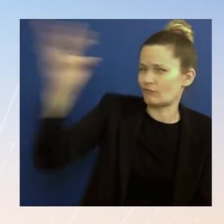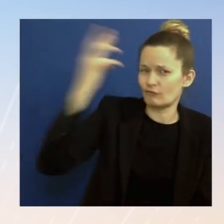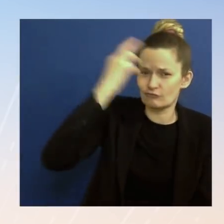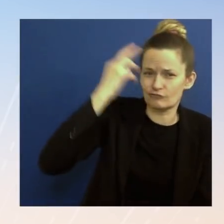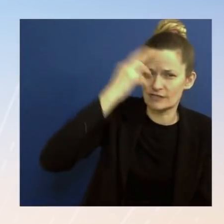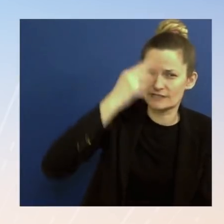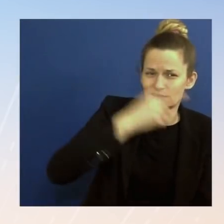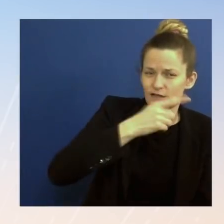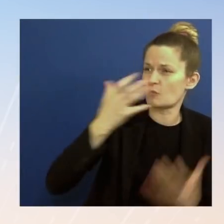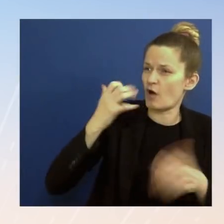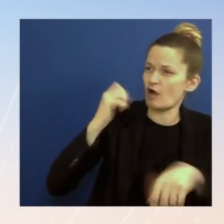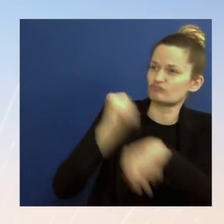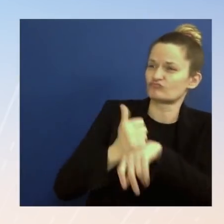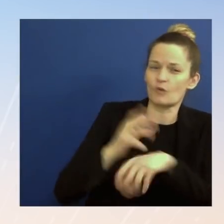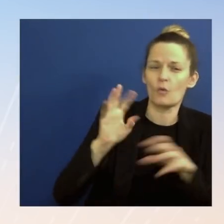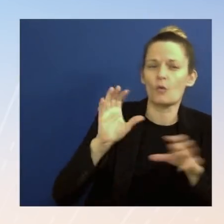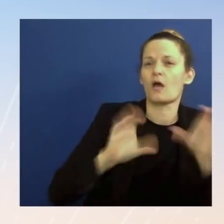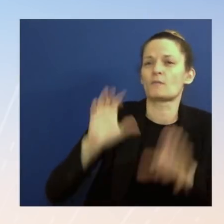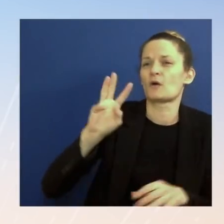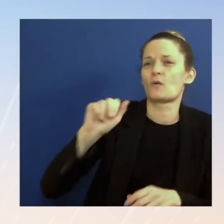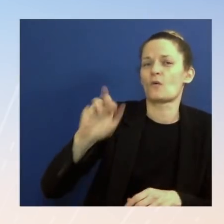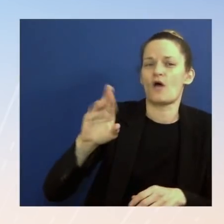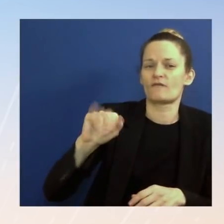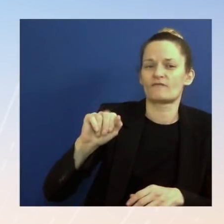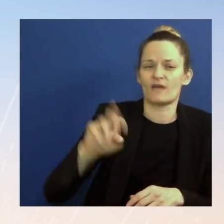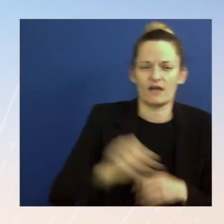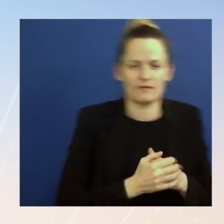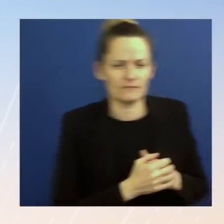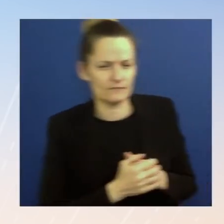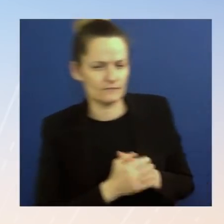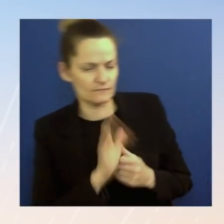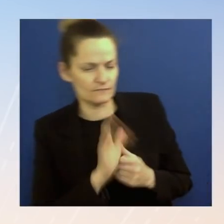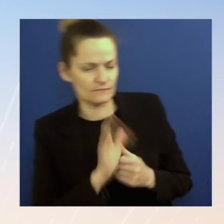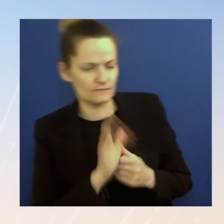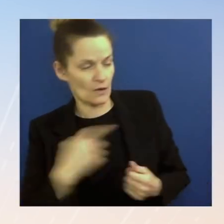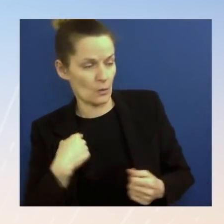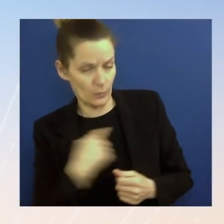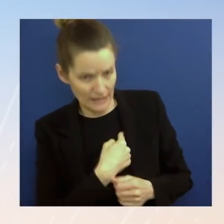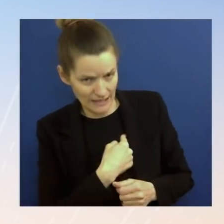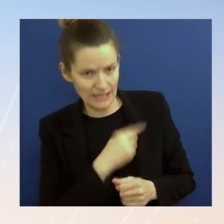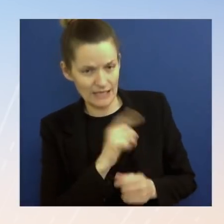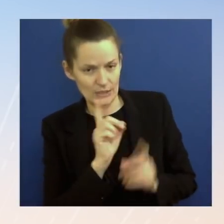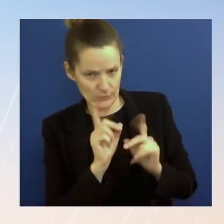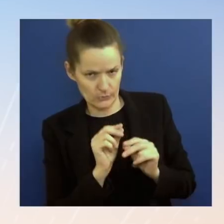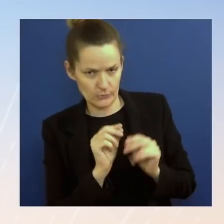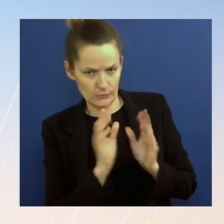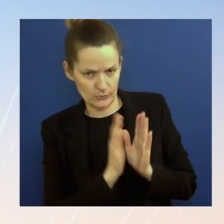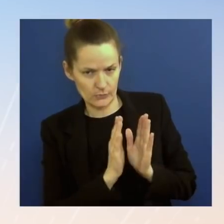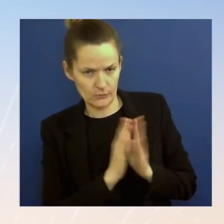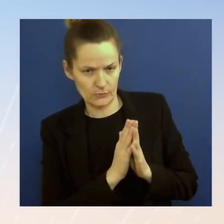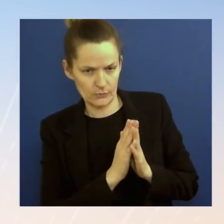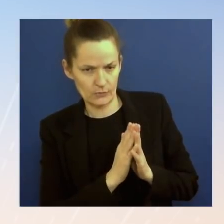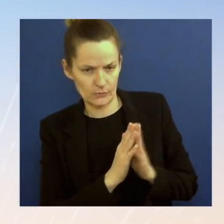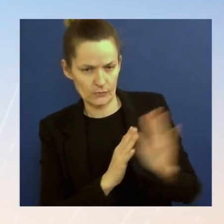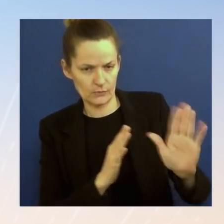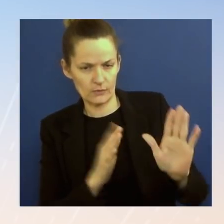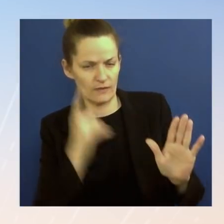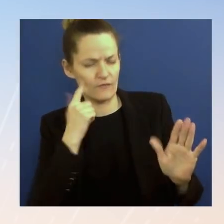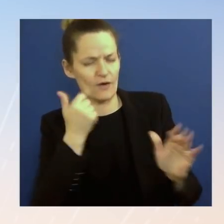And I think, Jacqui, what's important here is -- and then I'm just going to move on to get to more people -- is that for any President, you have to weigh how you can lead the world,